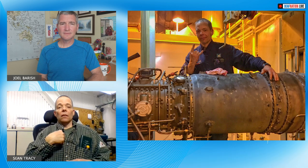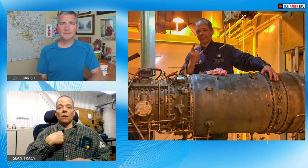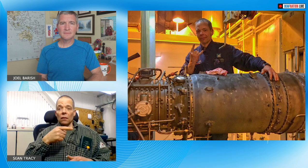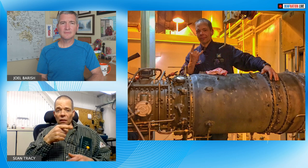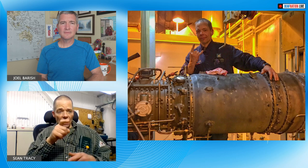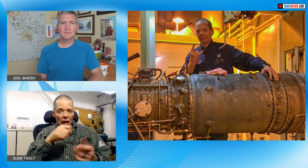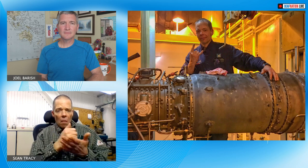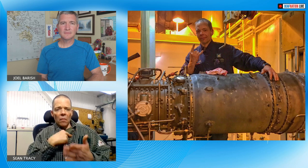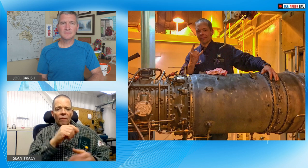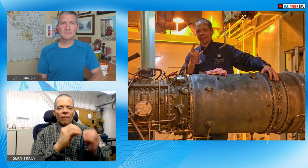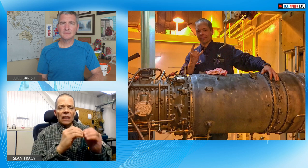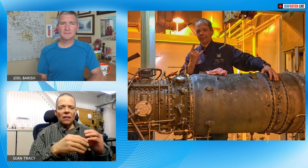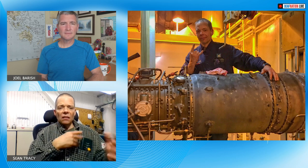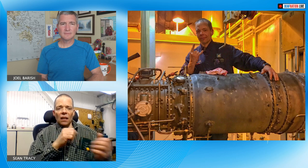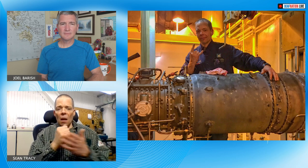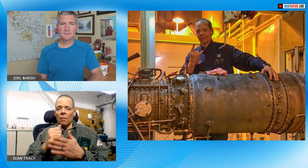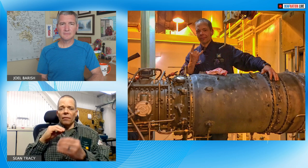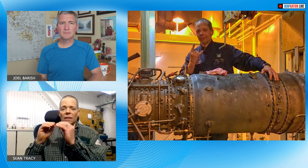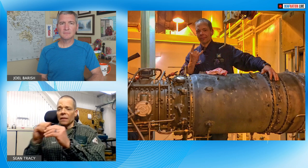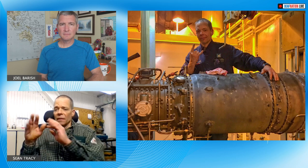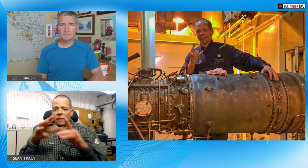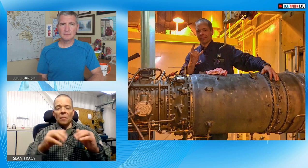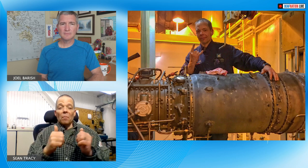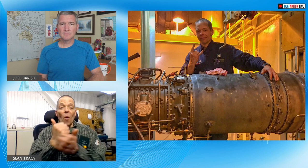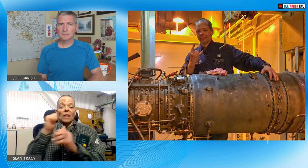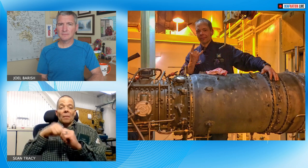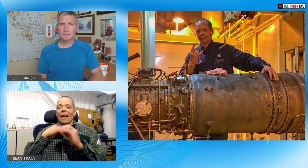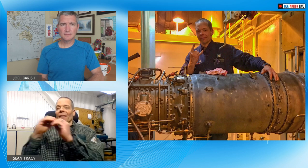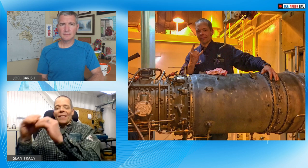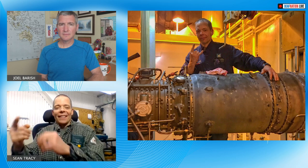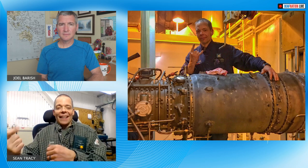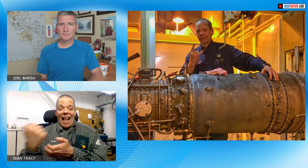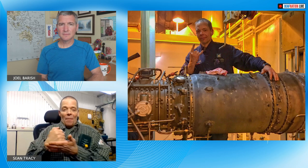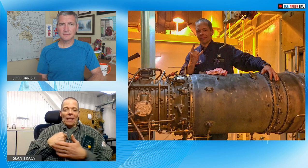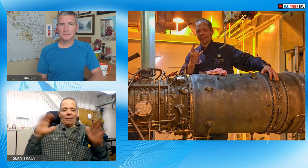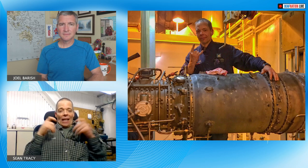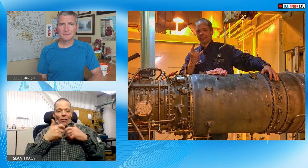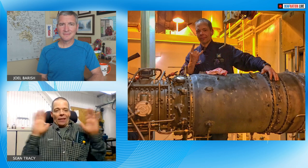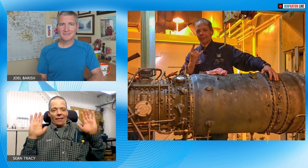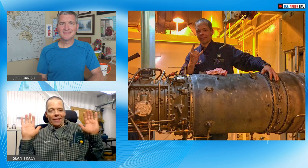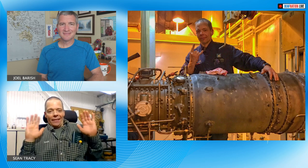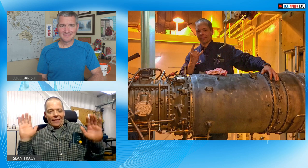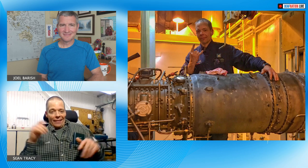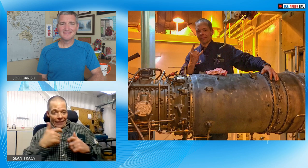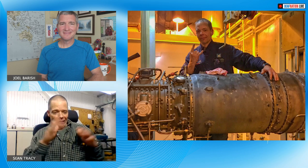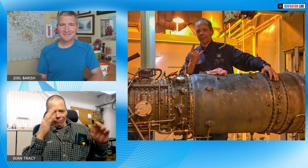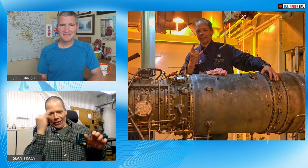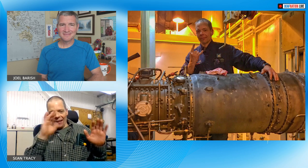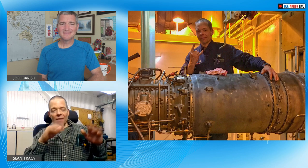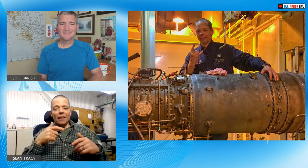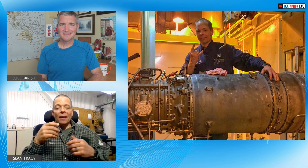We all help each other out as needed when we're working on different things. Usually it's me helping them because no one wants anything